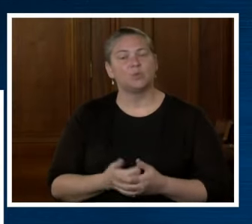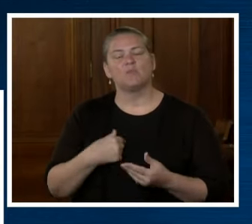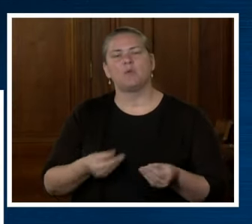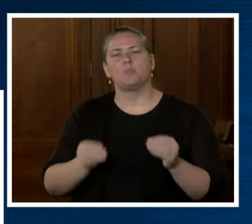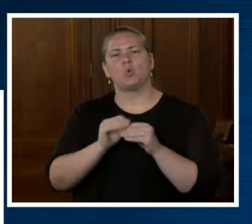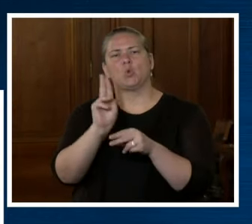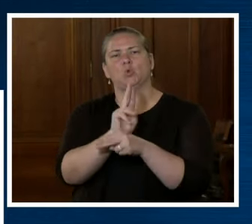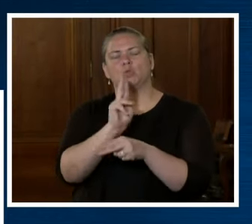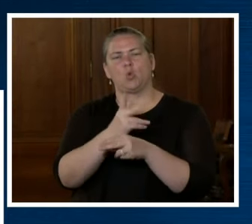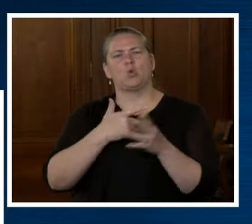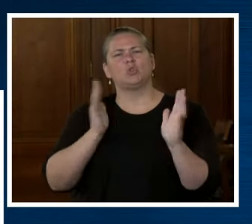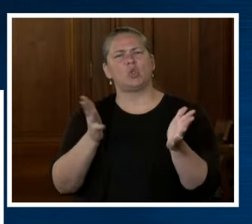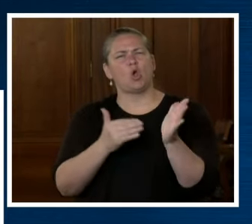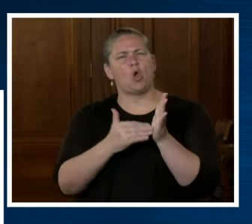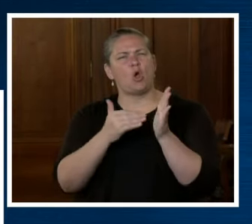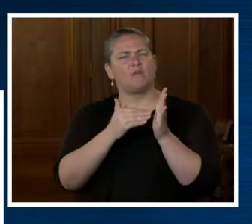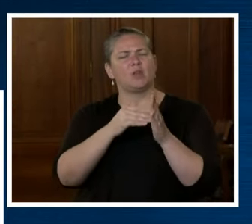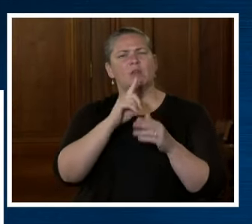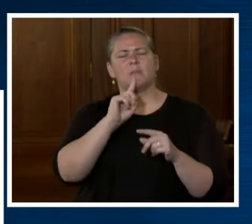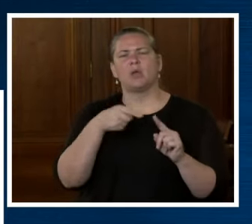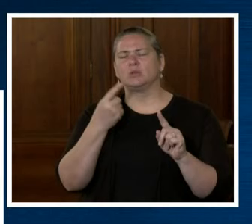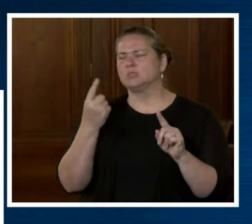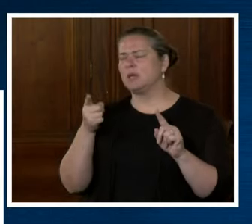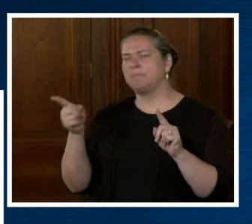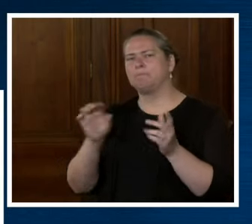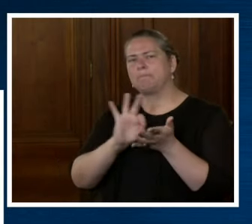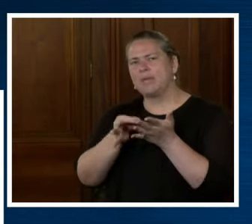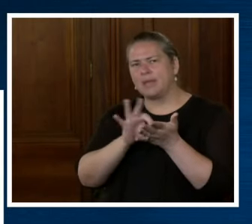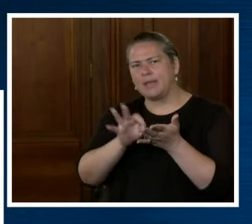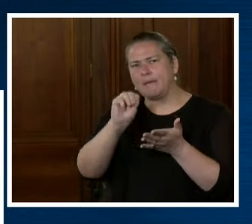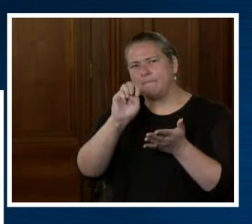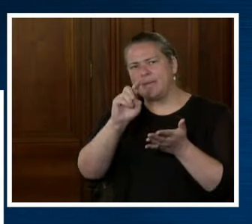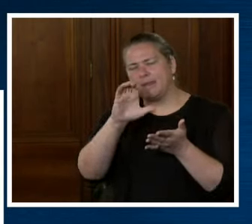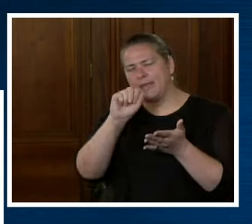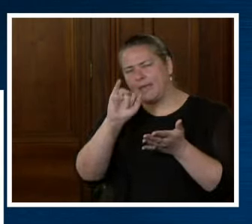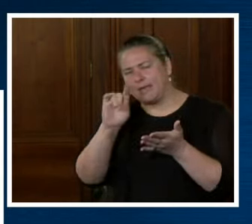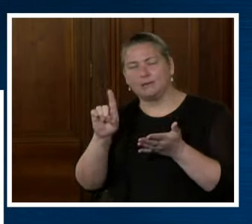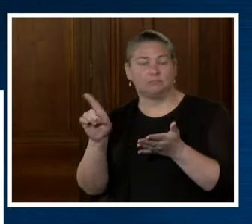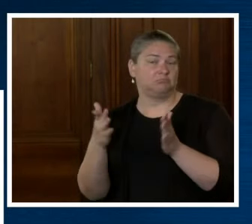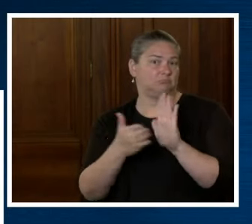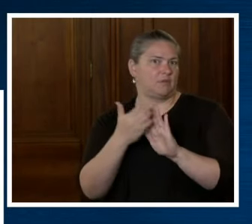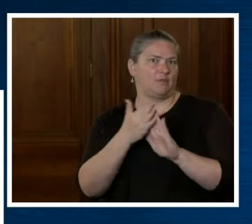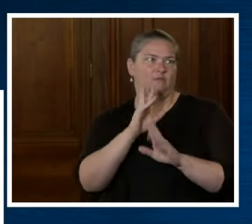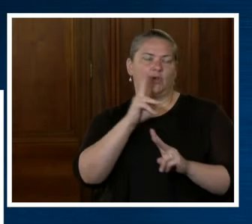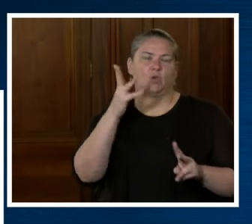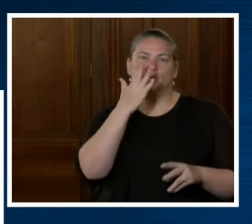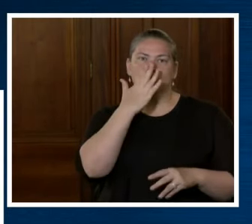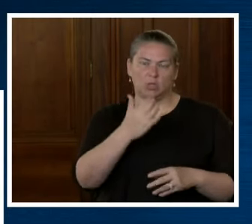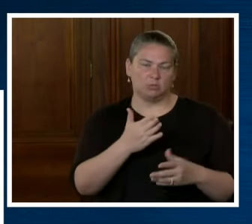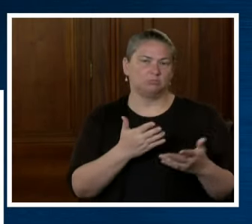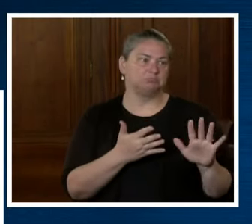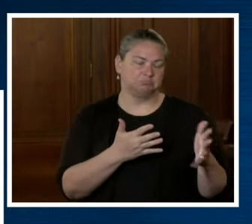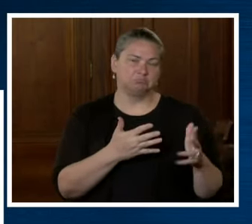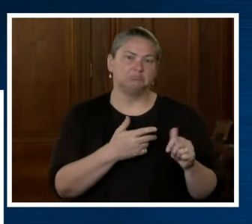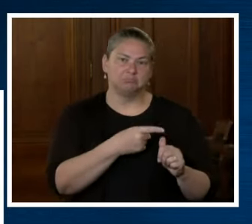SOCIAL ACTIVITY SHOULD BE LIFTED DURING THE PANDEMIC IS A DYNAMIC AND FACT-INTENSIVE MATTER SUBJECT TO REASONABLE